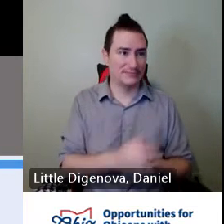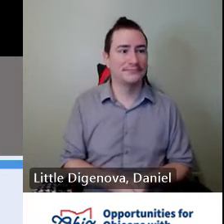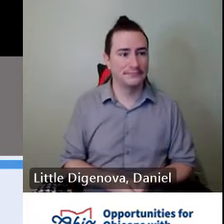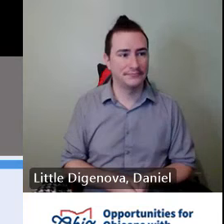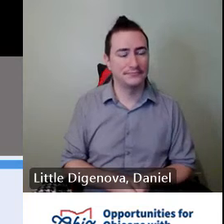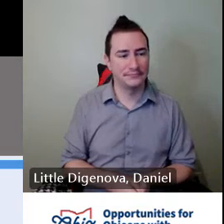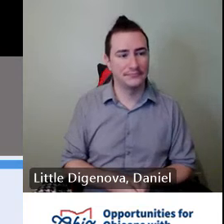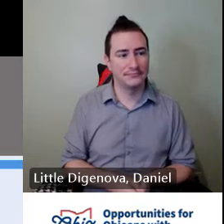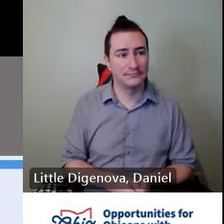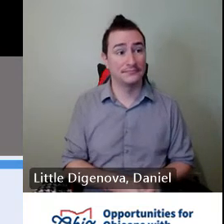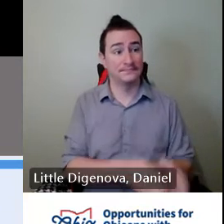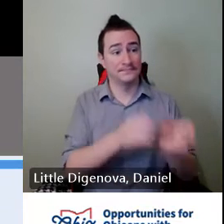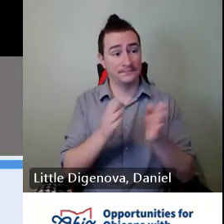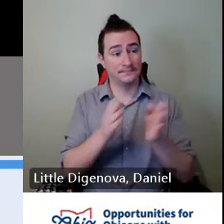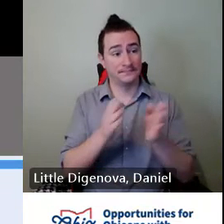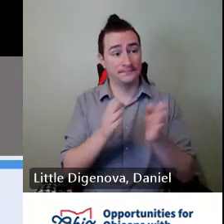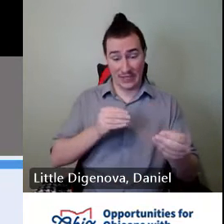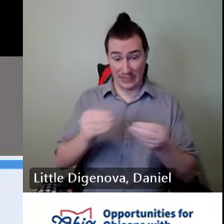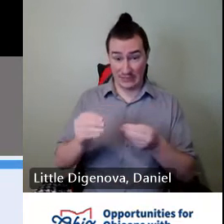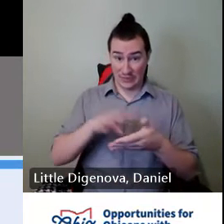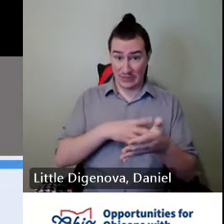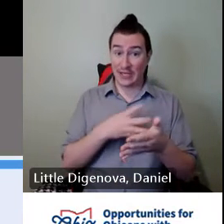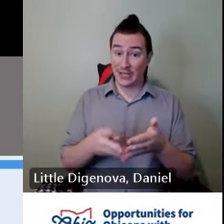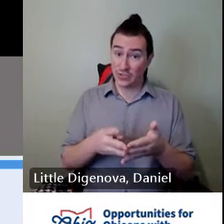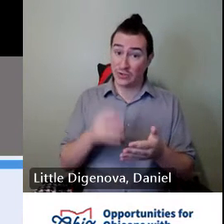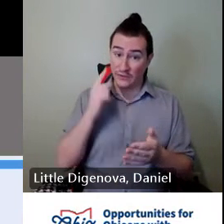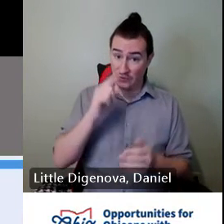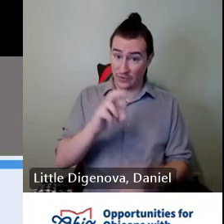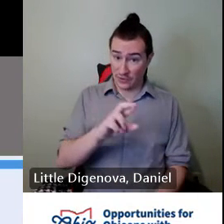schedule as a reasonable accommodation so an employee can